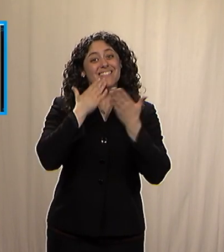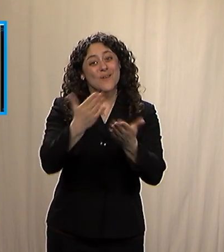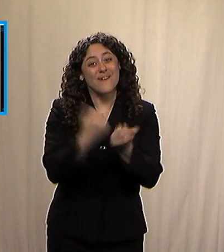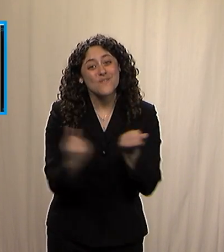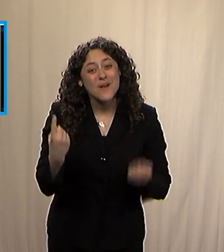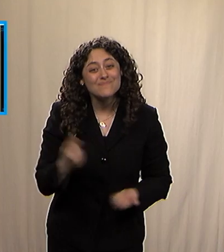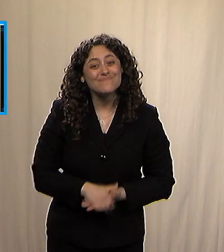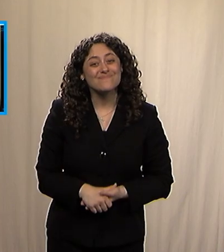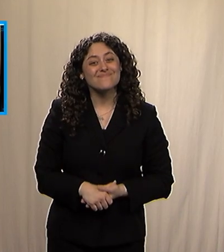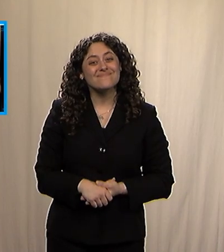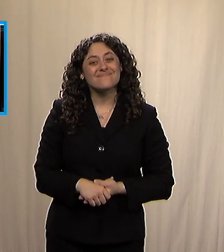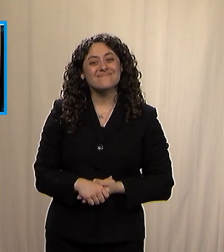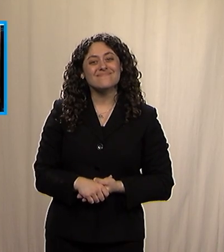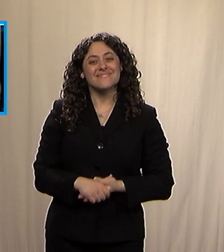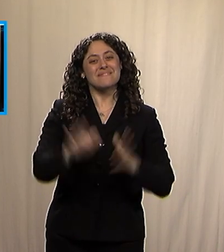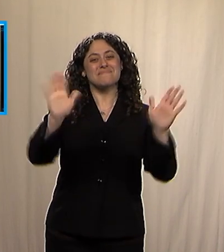Bye-bye!